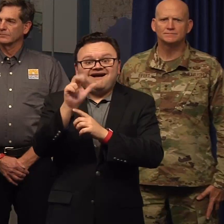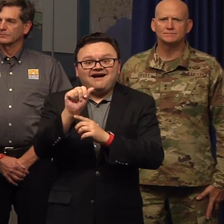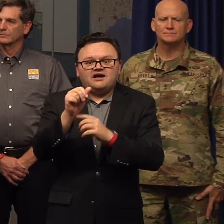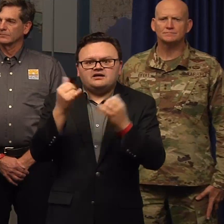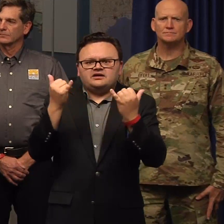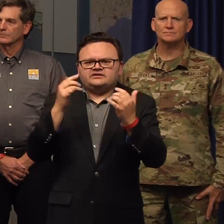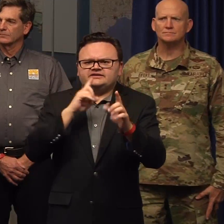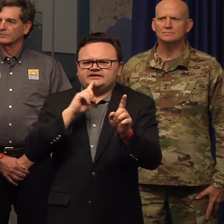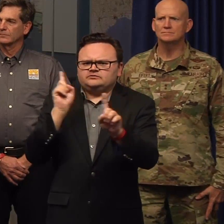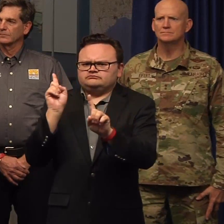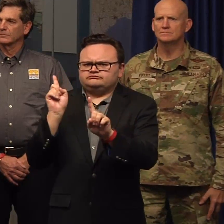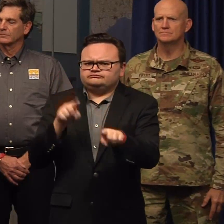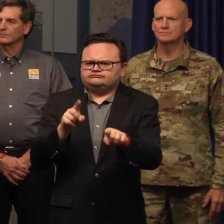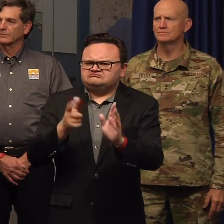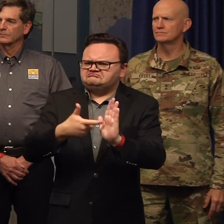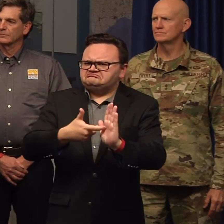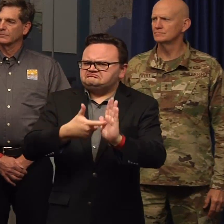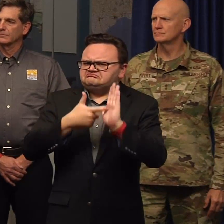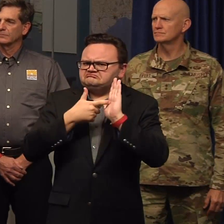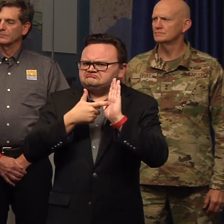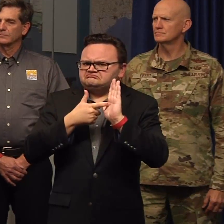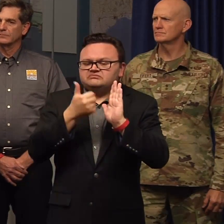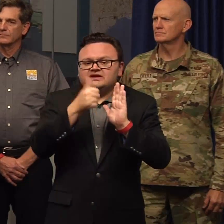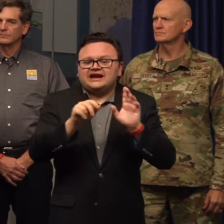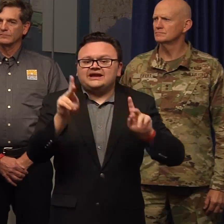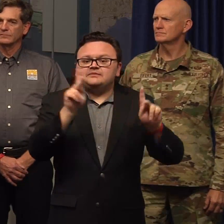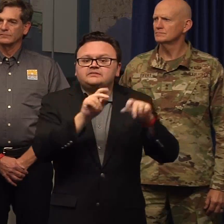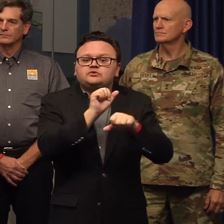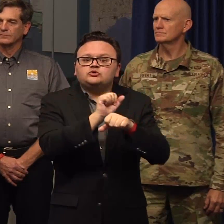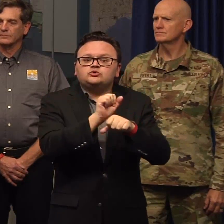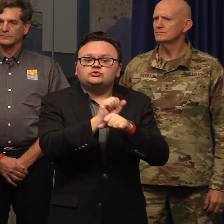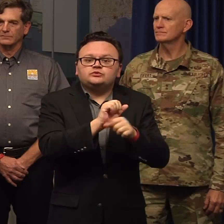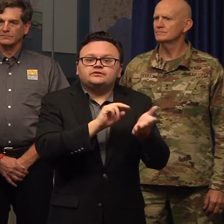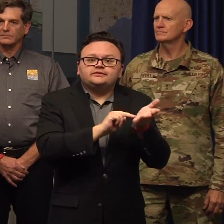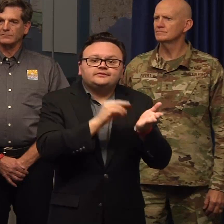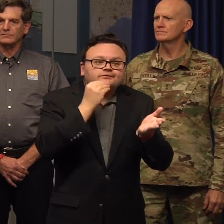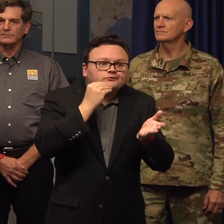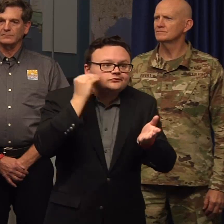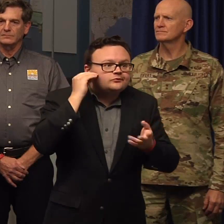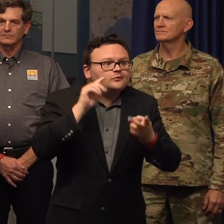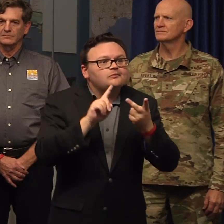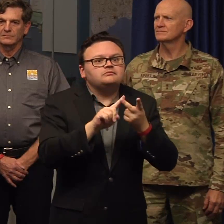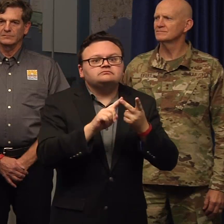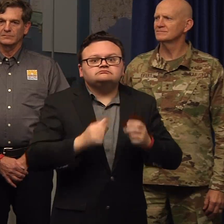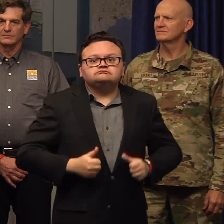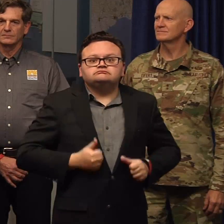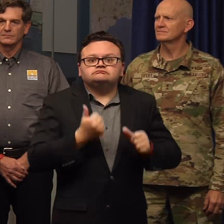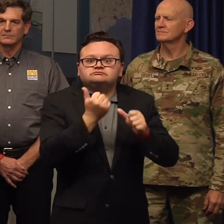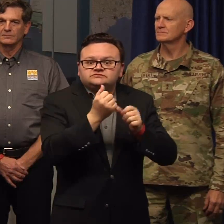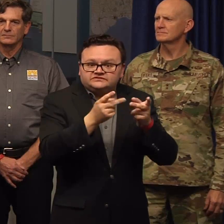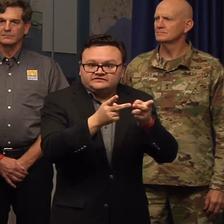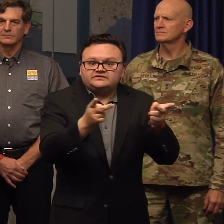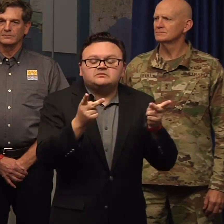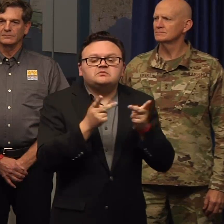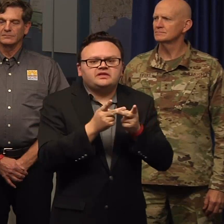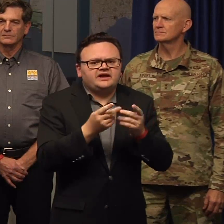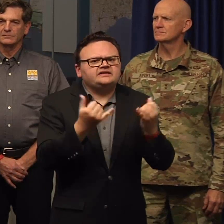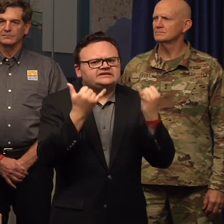DEPARTMENT OF HEALTH IS MAKING SURE BOTH INDIVIDUALSWERE TESTED AS QUICKLY AS POSSIBLE, BOTH TESTS CAME BACK NEGATIVE. I APPRECIATE THE STAFF, THE DEPARTMENT OF HEALTH AND AGENCY